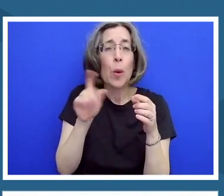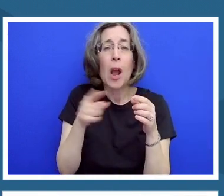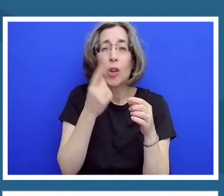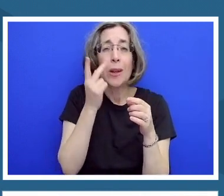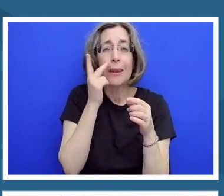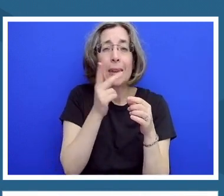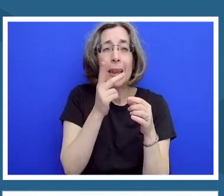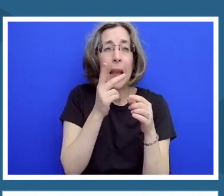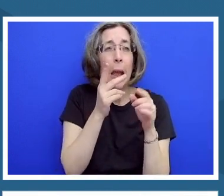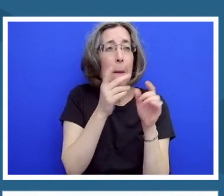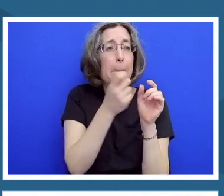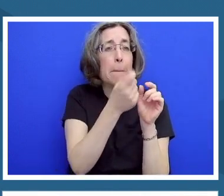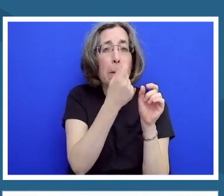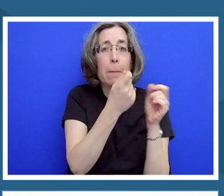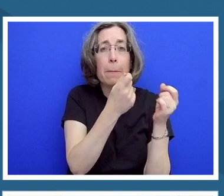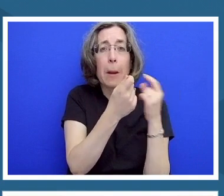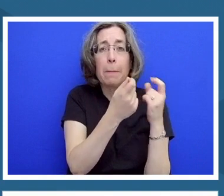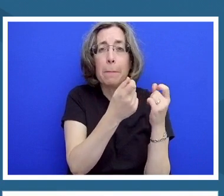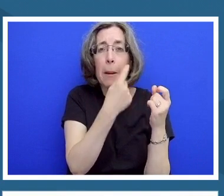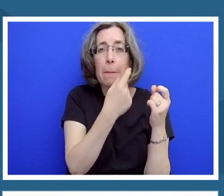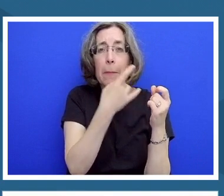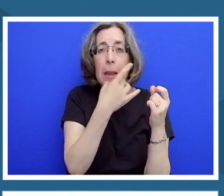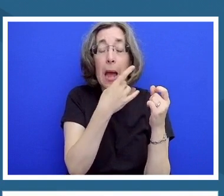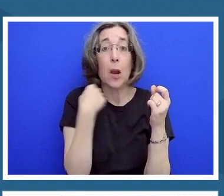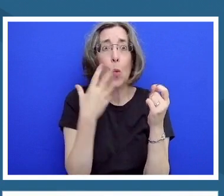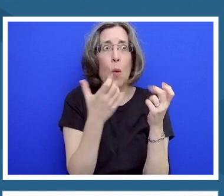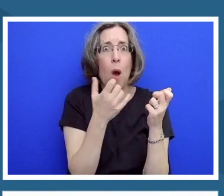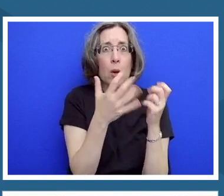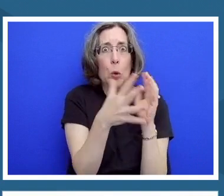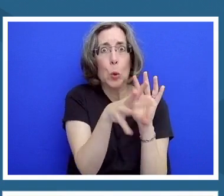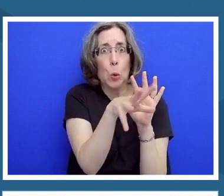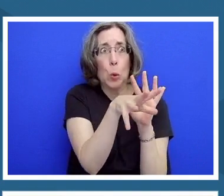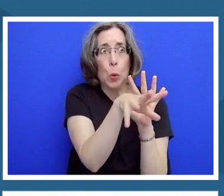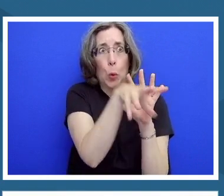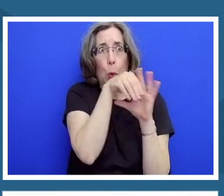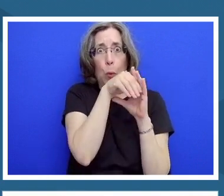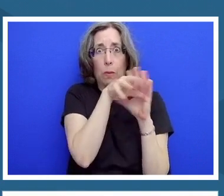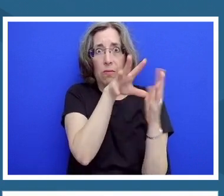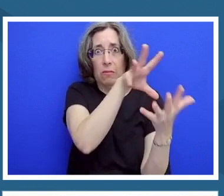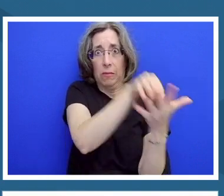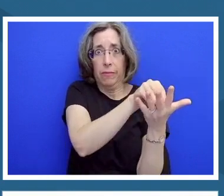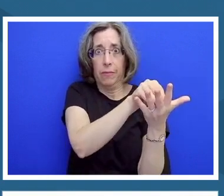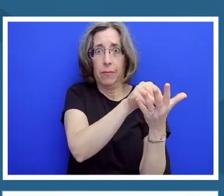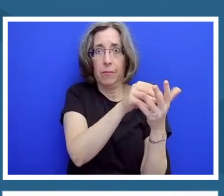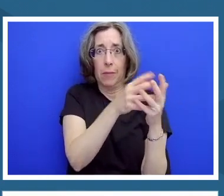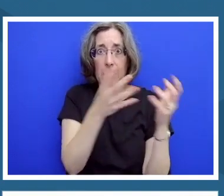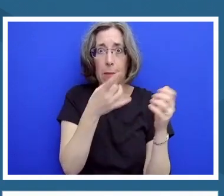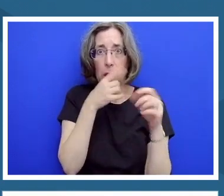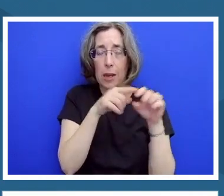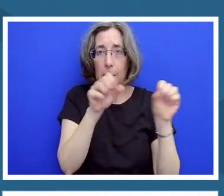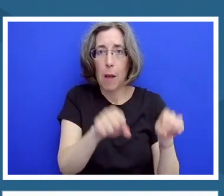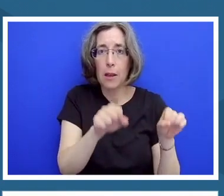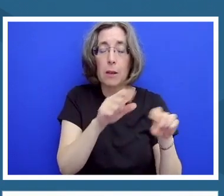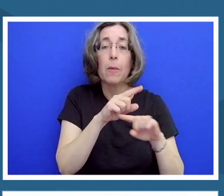possible but when we're exploring exoplanets in the diy planet search we're looking at